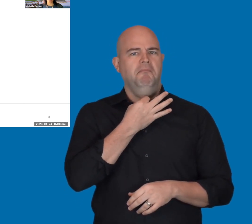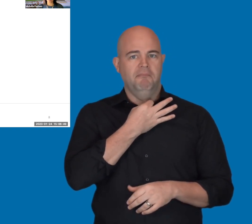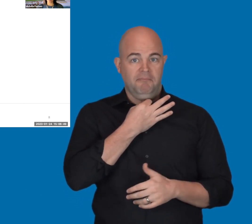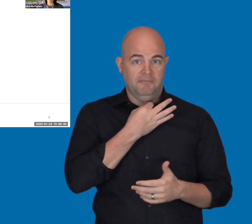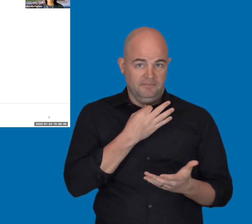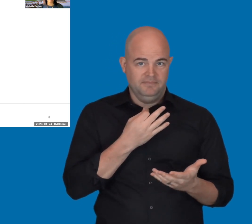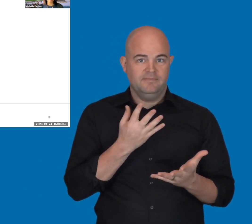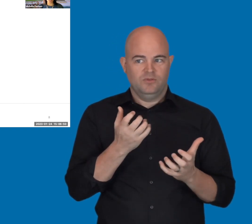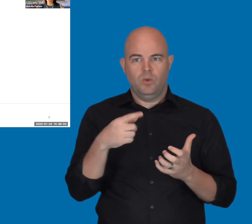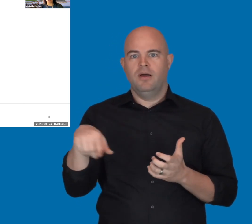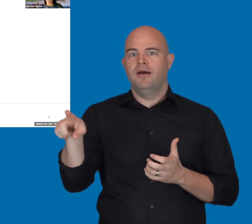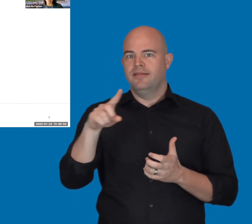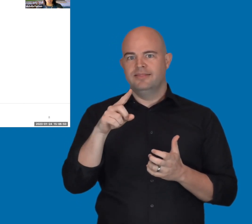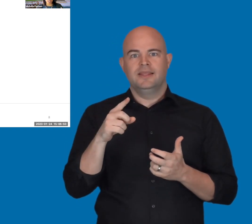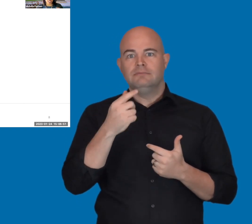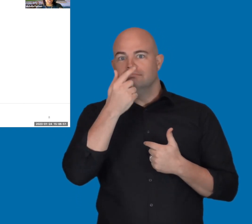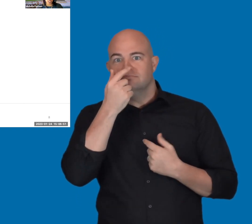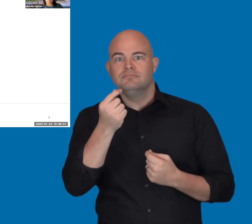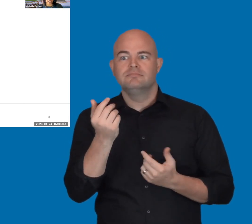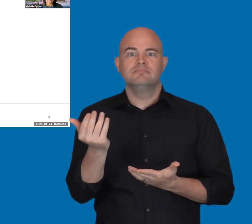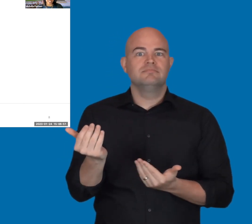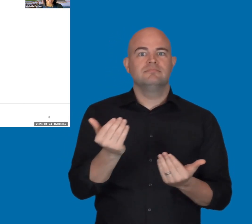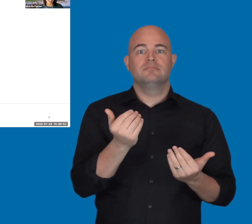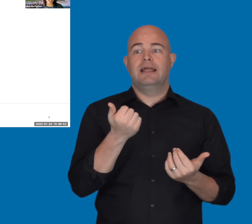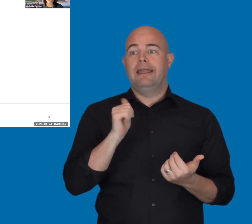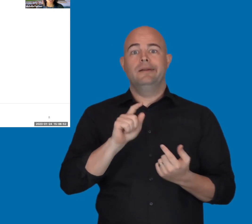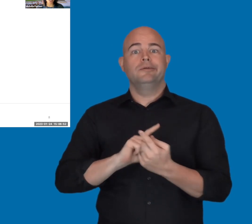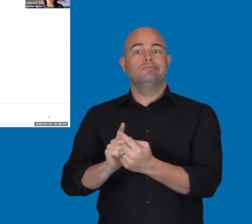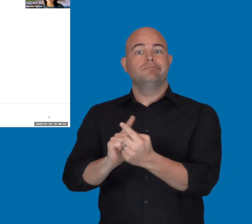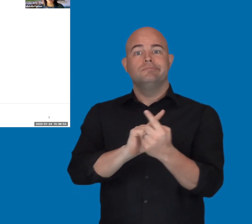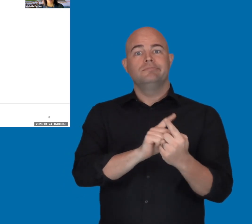So, those were some things we had to work on. Next slide.